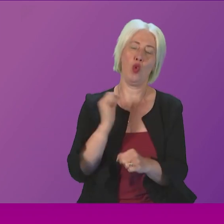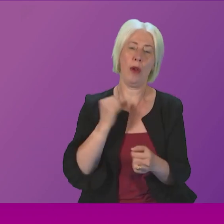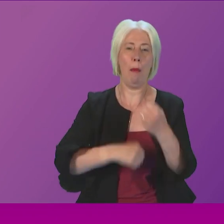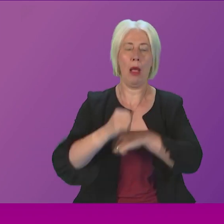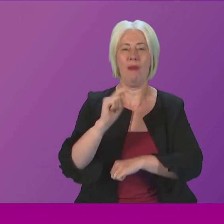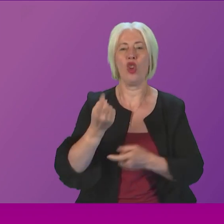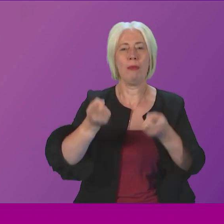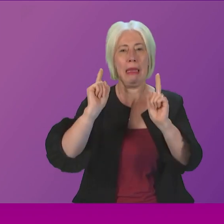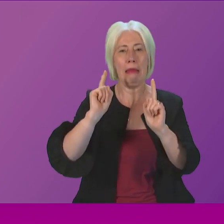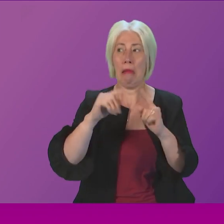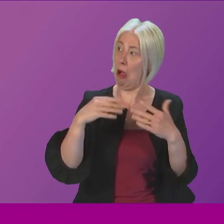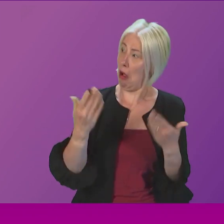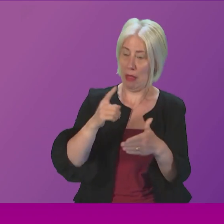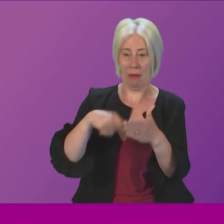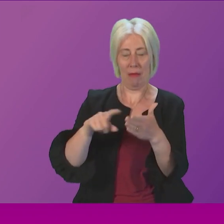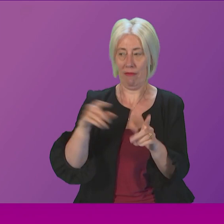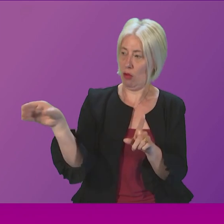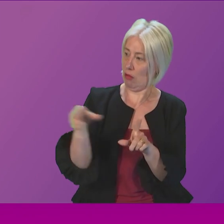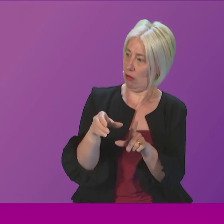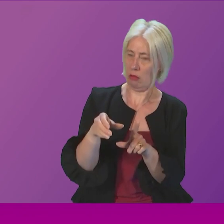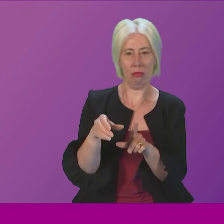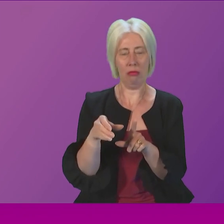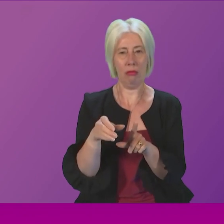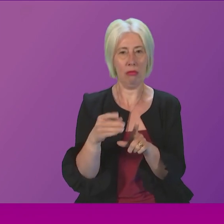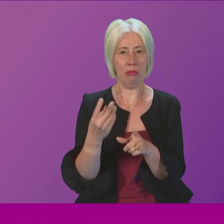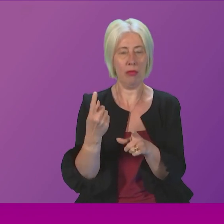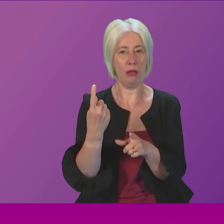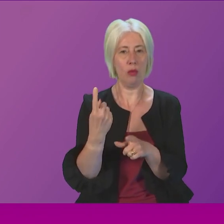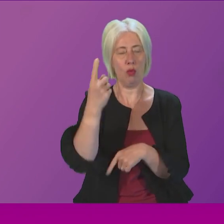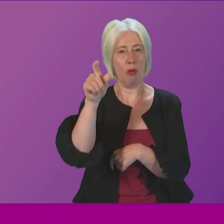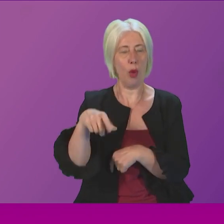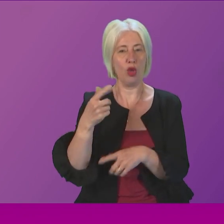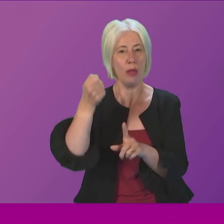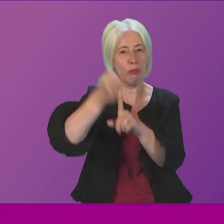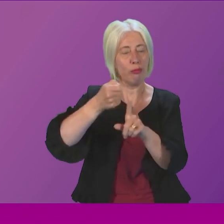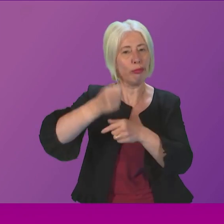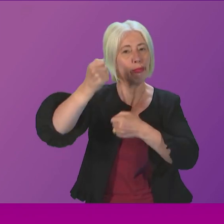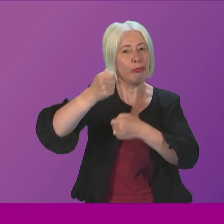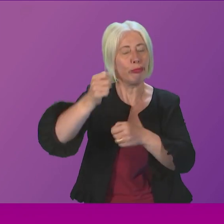However, since his election, Laura Hansler, who has been campaigning for improvements on the A9, has said: